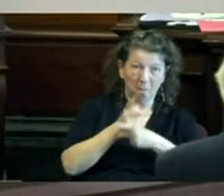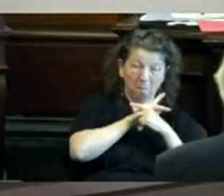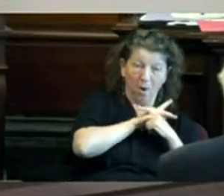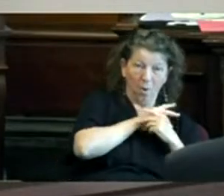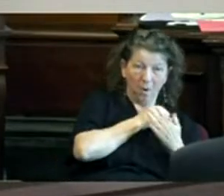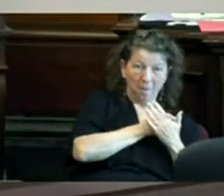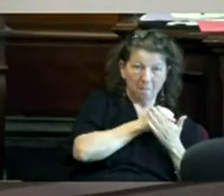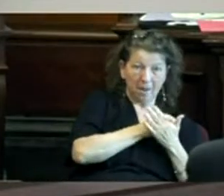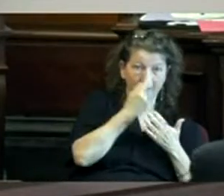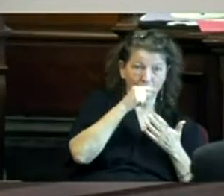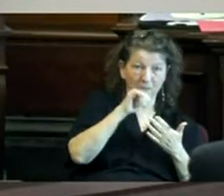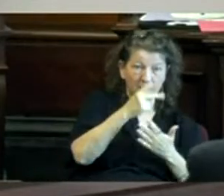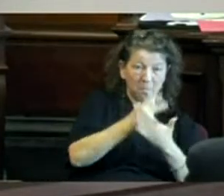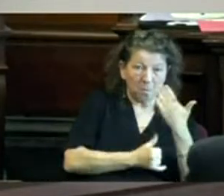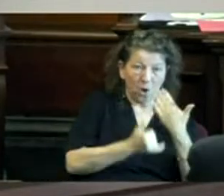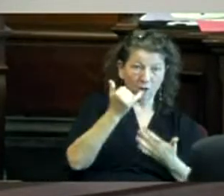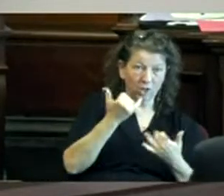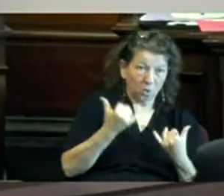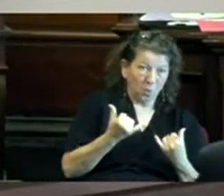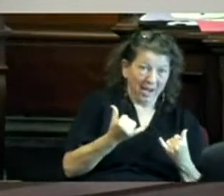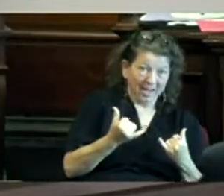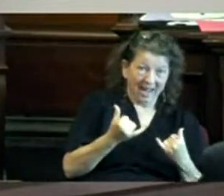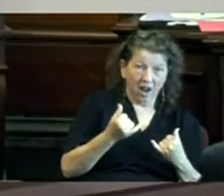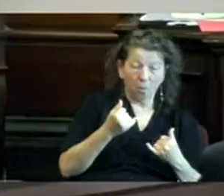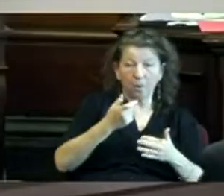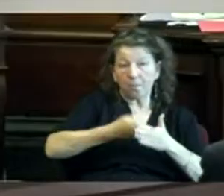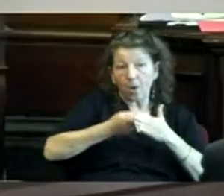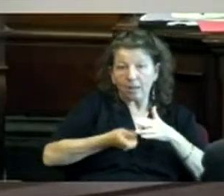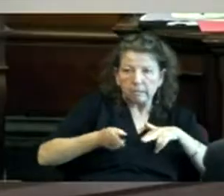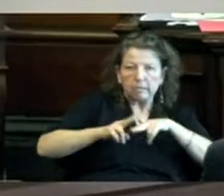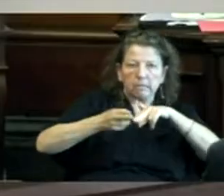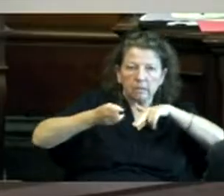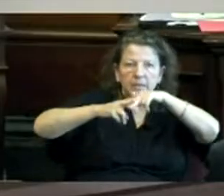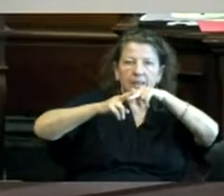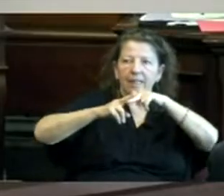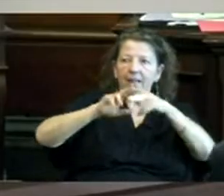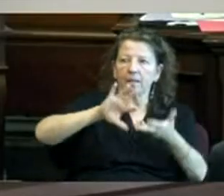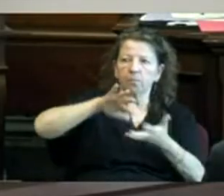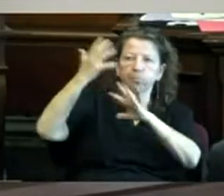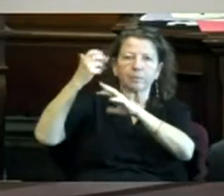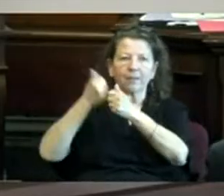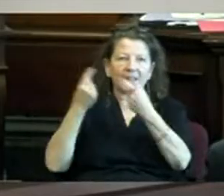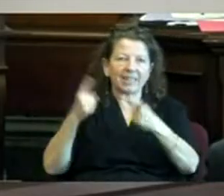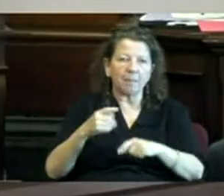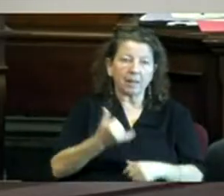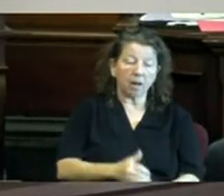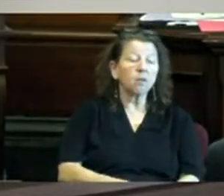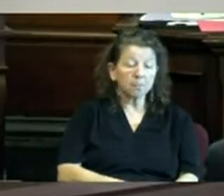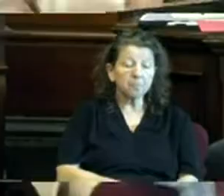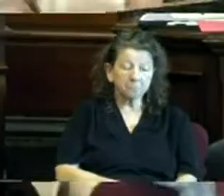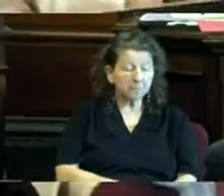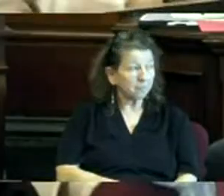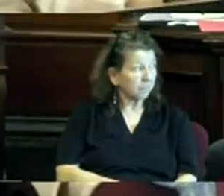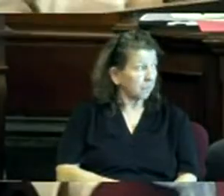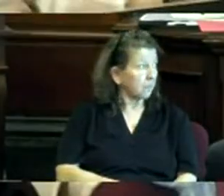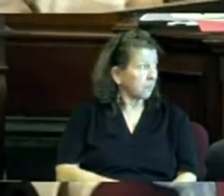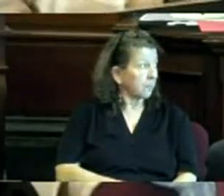bond market right now. Do you have concerns about borrowing money for these projects at the